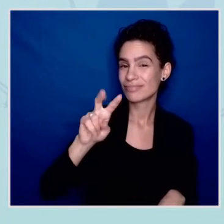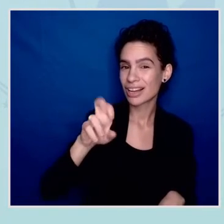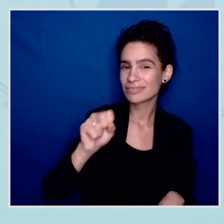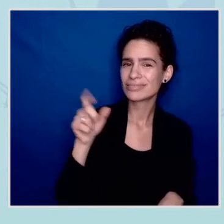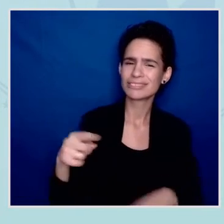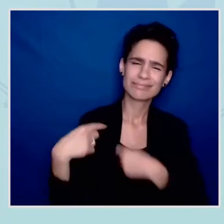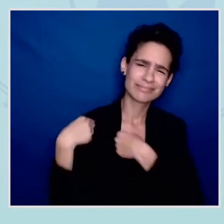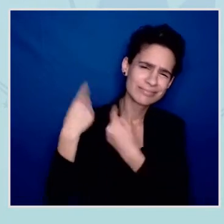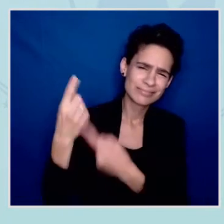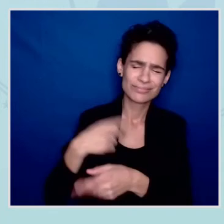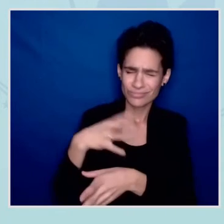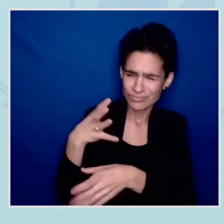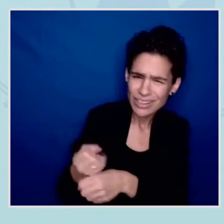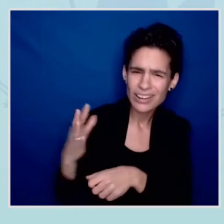FOR DEPUTY COMMERCE SECRETARY I